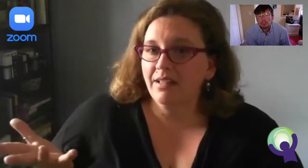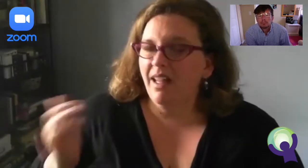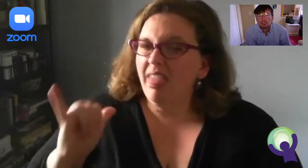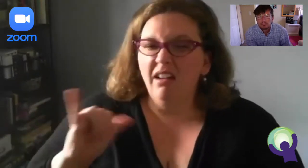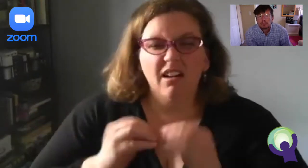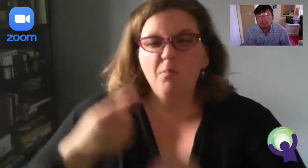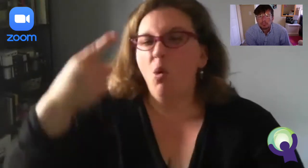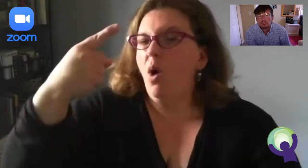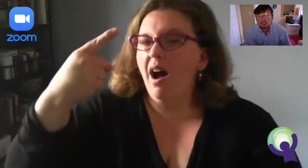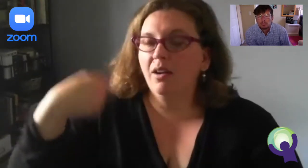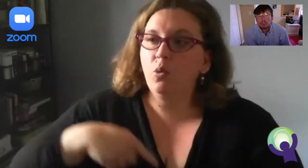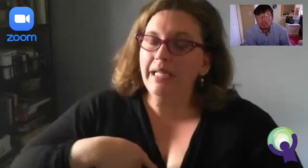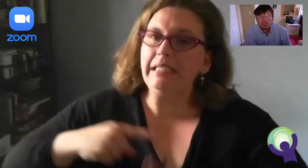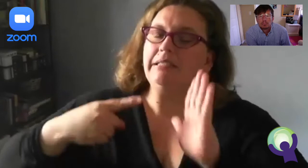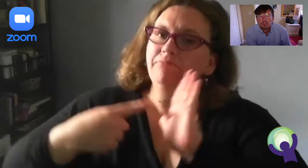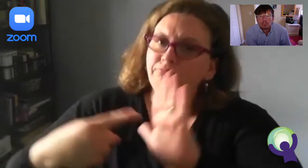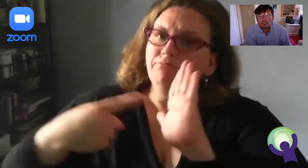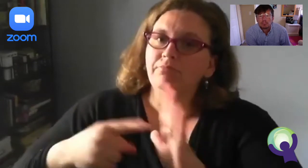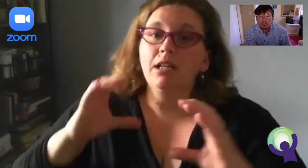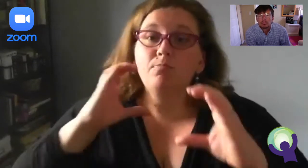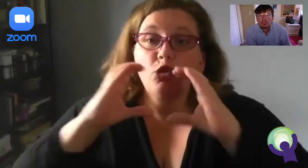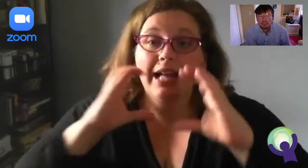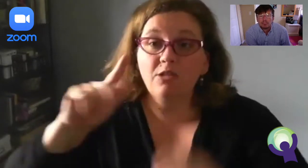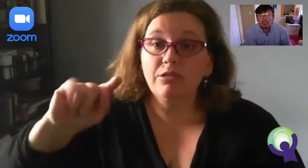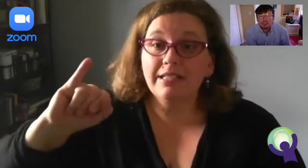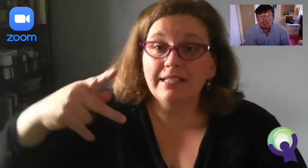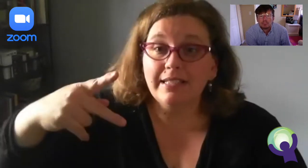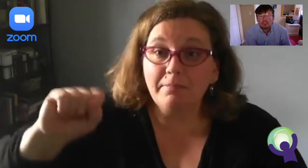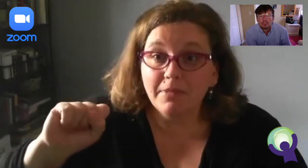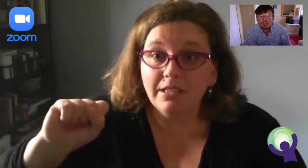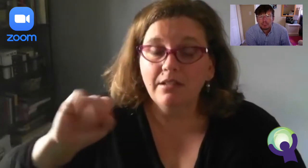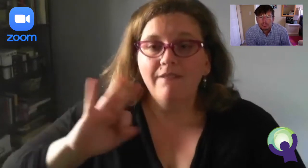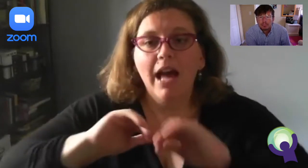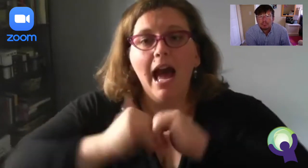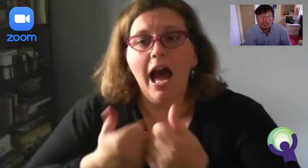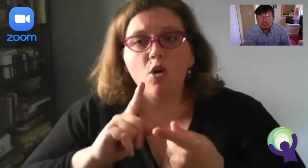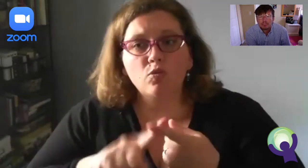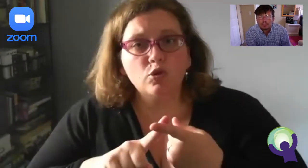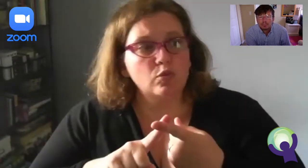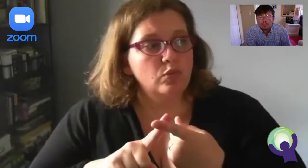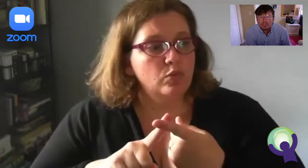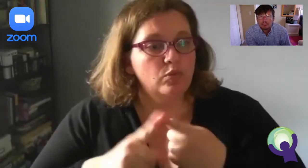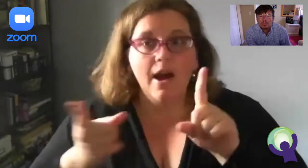about deaf people and that's really our number one priority. So we give tips and tricks for communicating